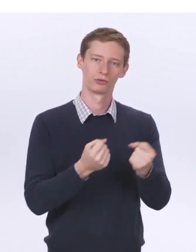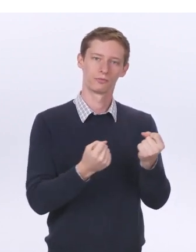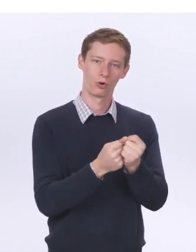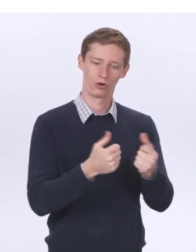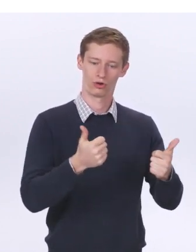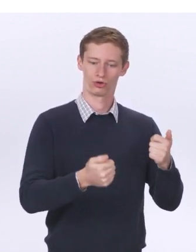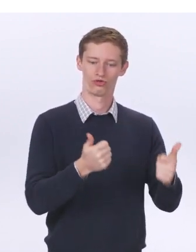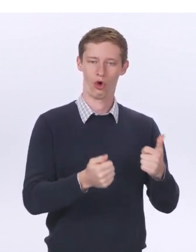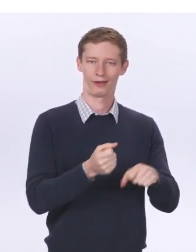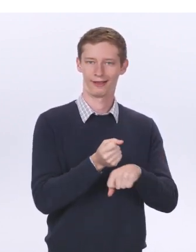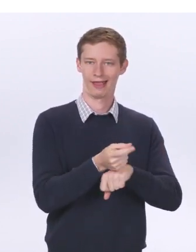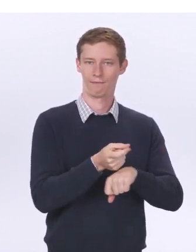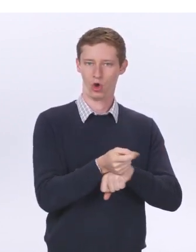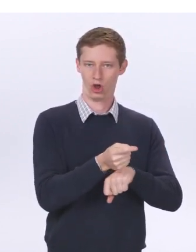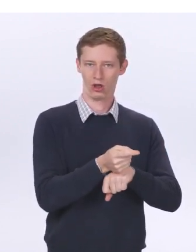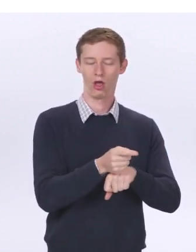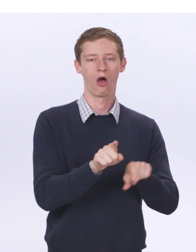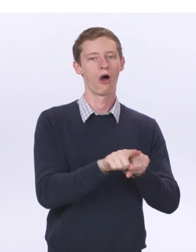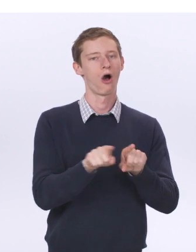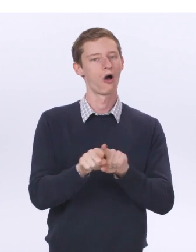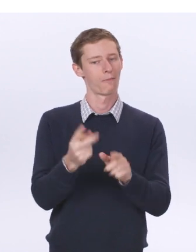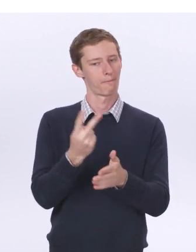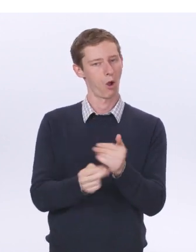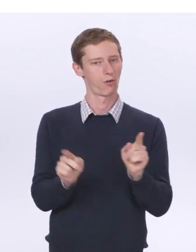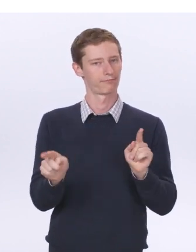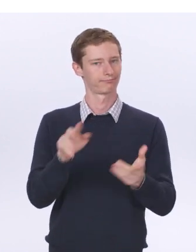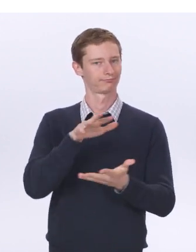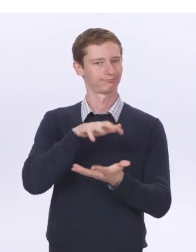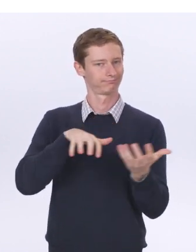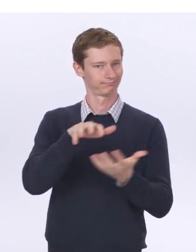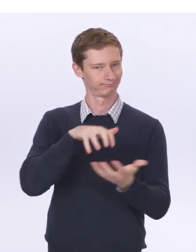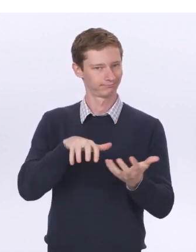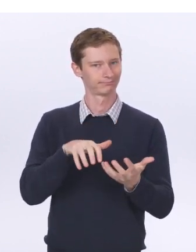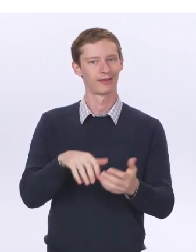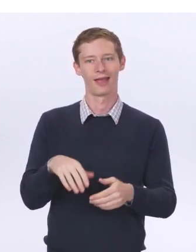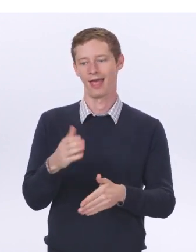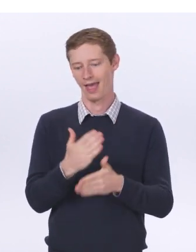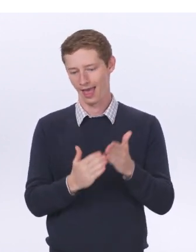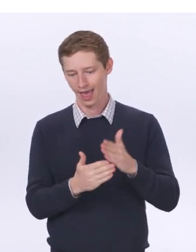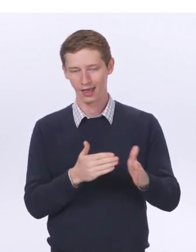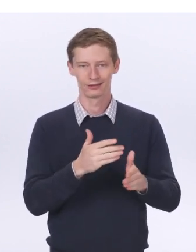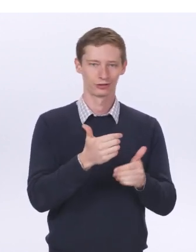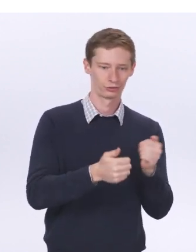that blend hands and controllers into one input source. You can see in the controller hands demo here,